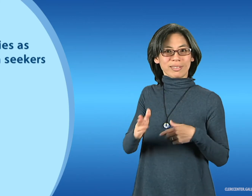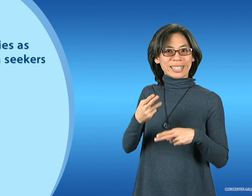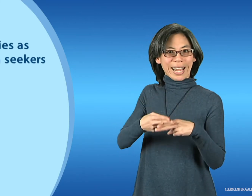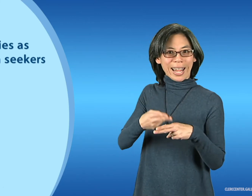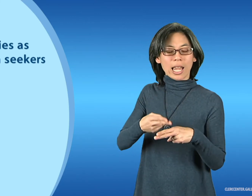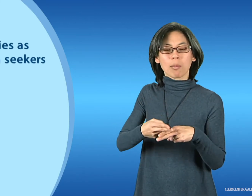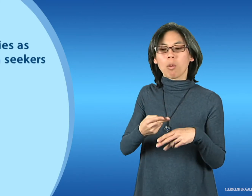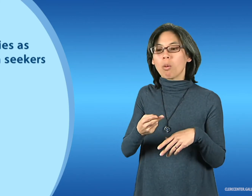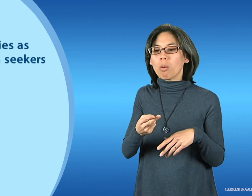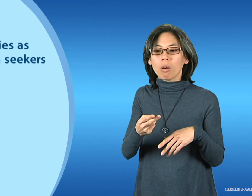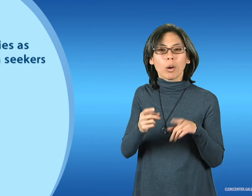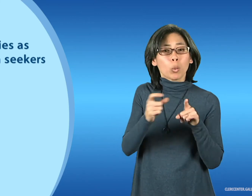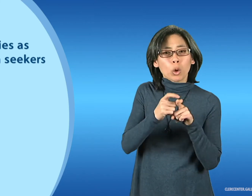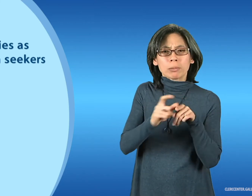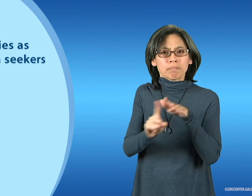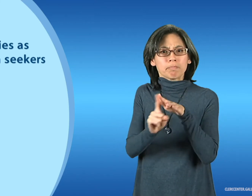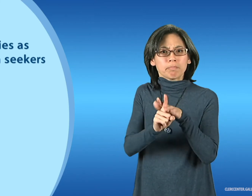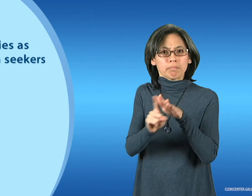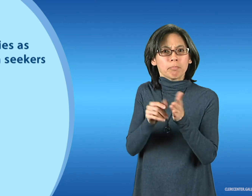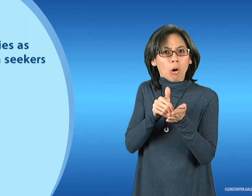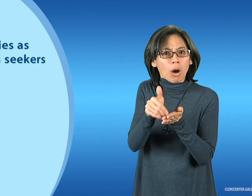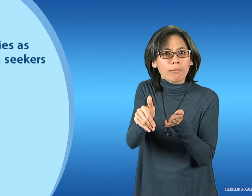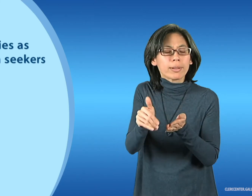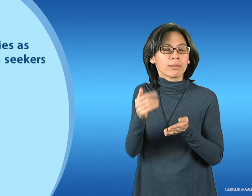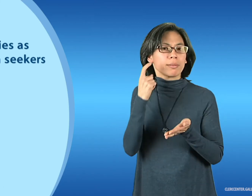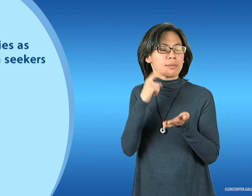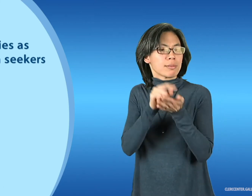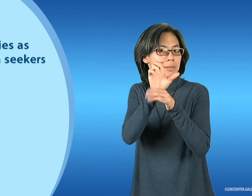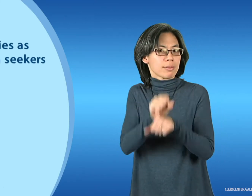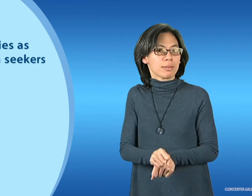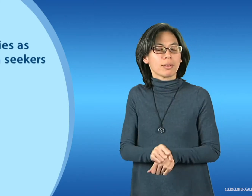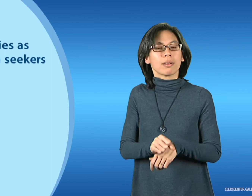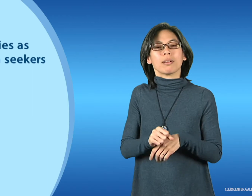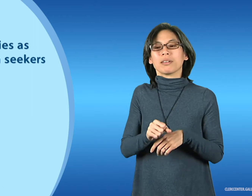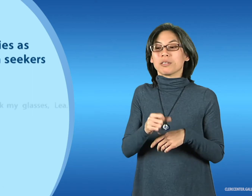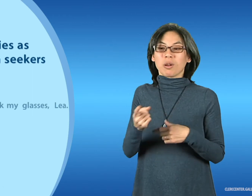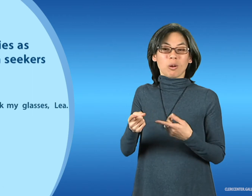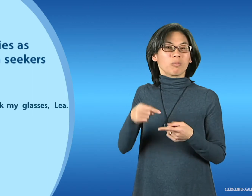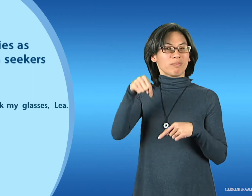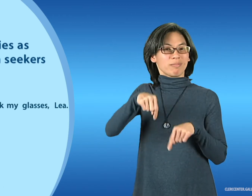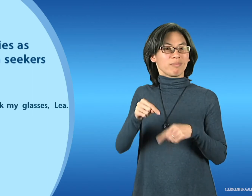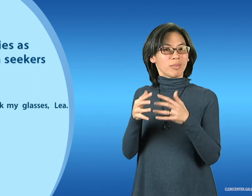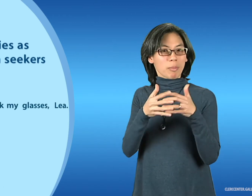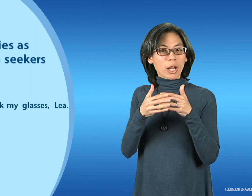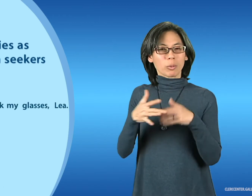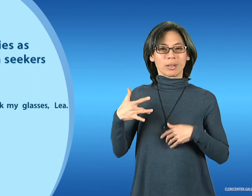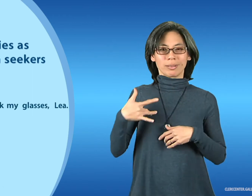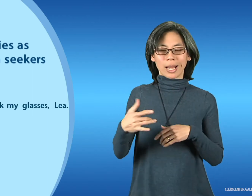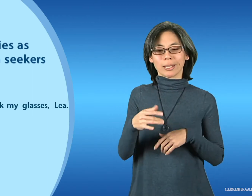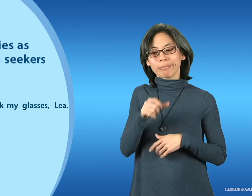is the baby's own name, or words that appear often that they've familiarized with. So, in American culture, for instance,